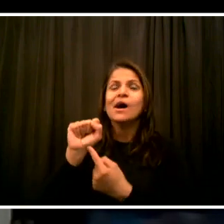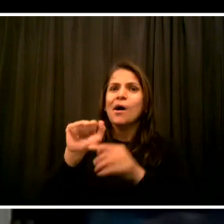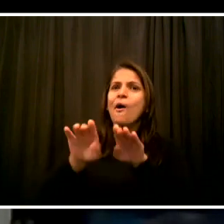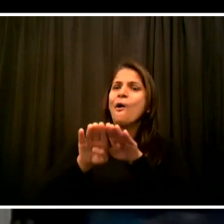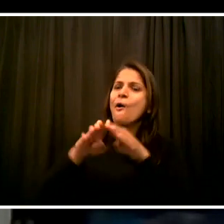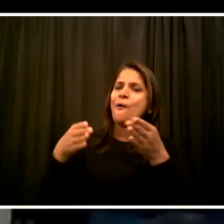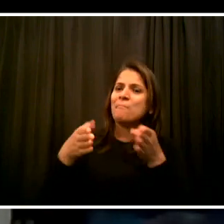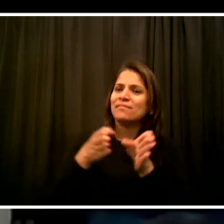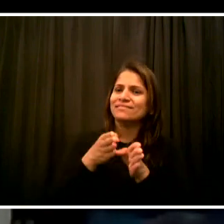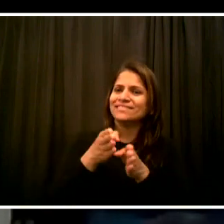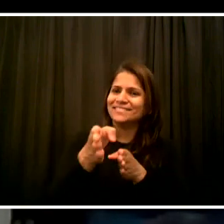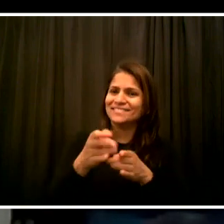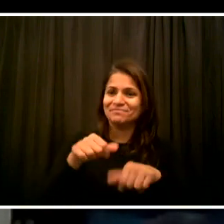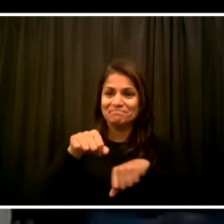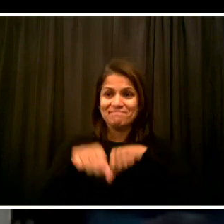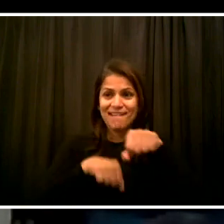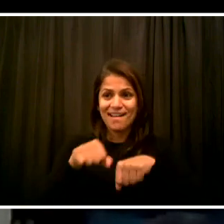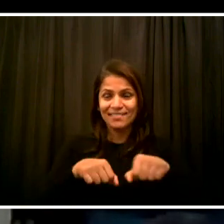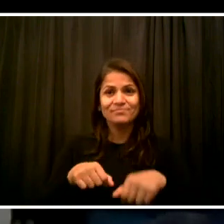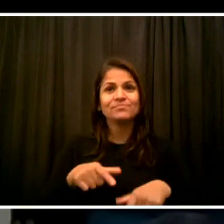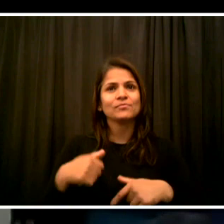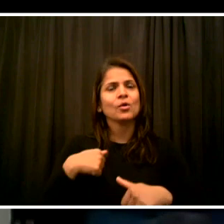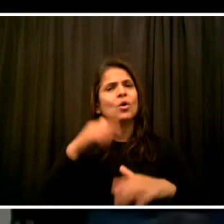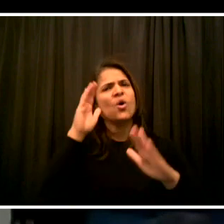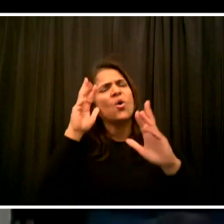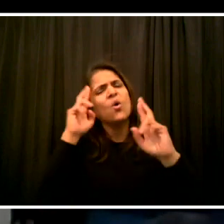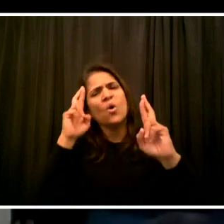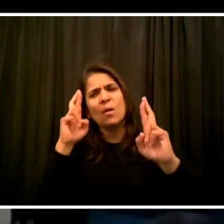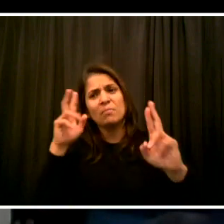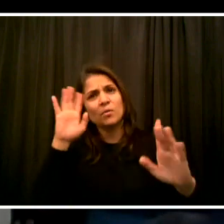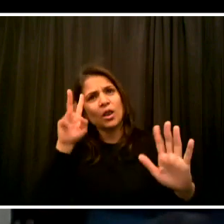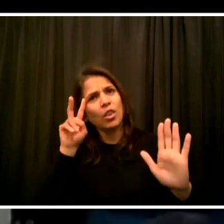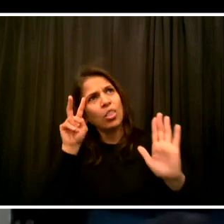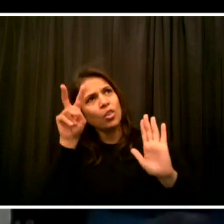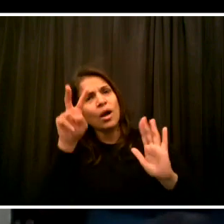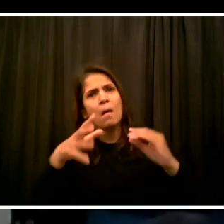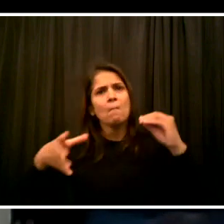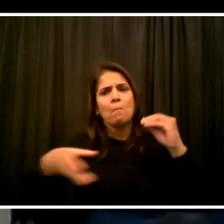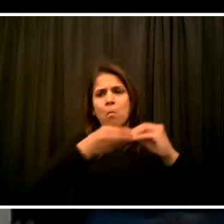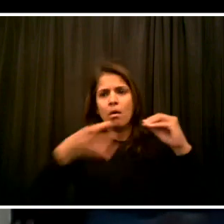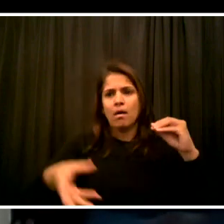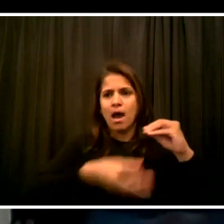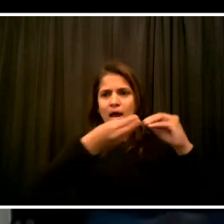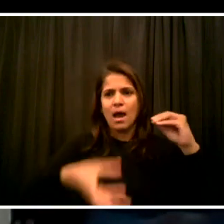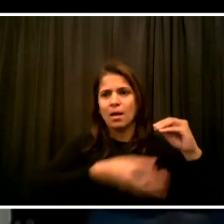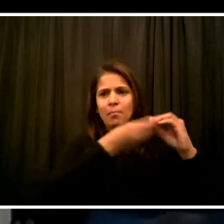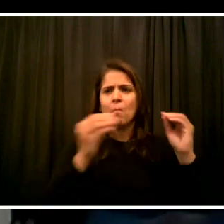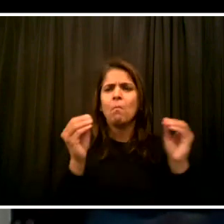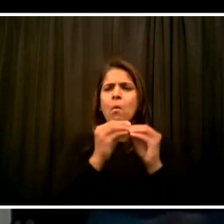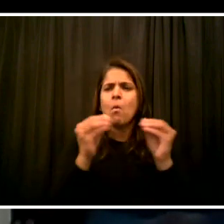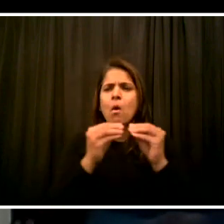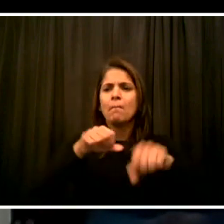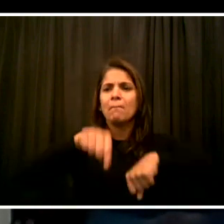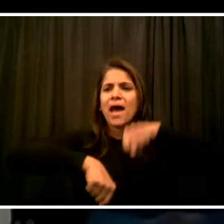IN MANHATTAN. WE'D LIKE TO DO MORE LANE MILES THIS YEAR. WE'LL HAVE TO WORK THROUGH